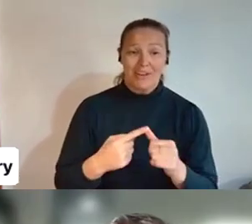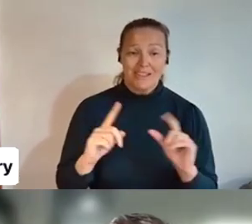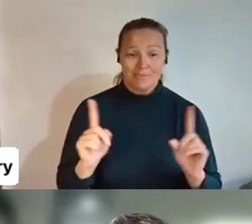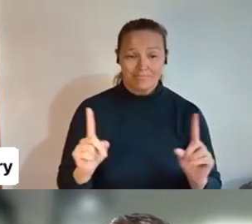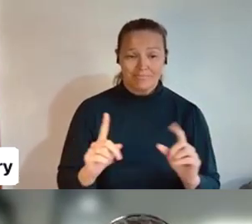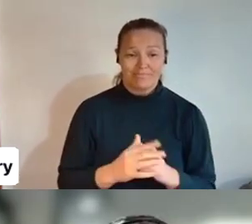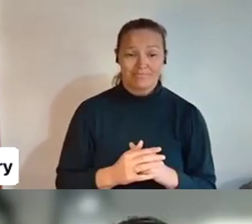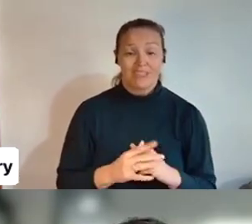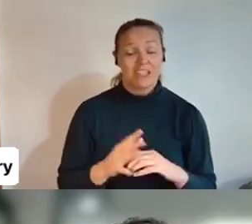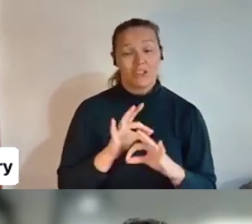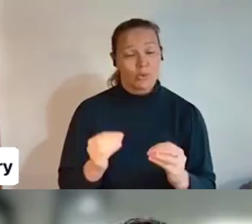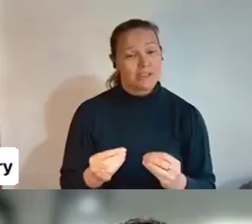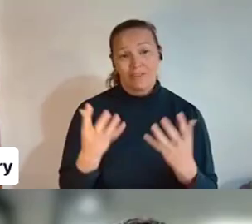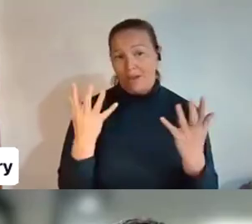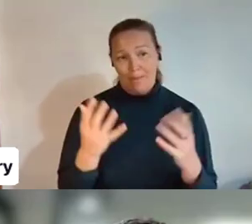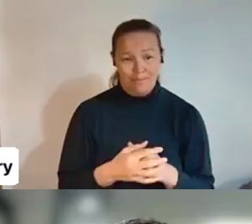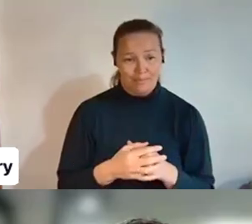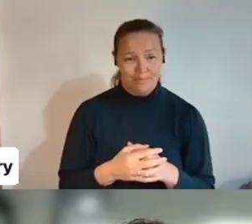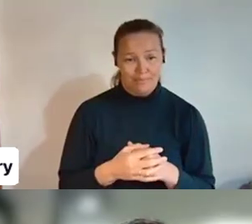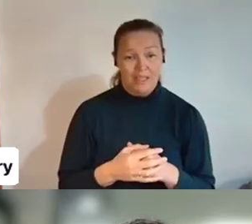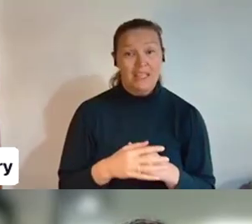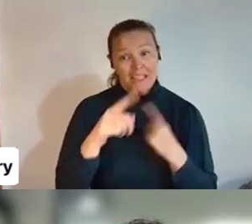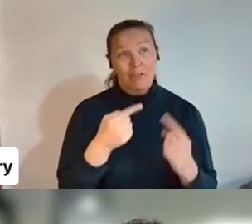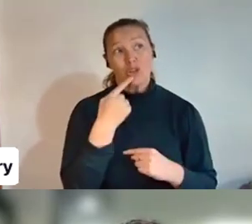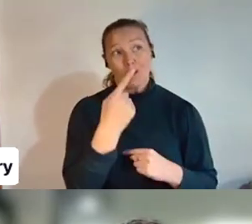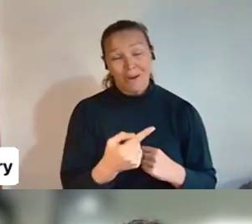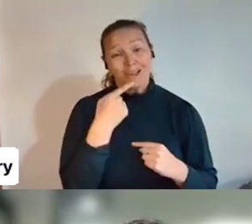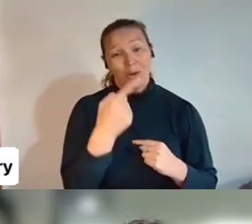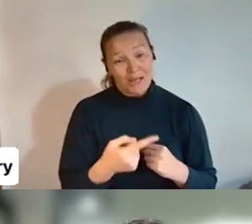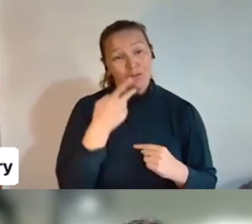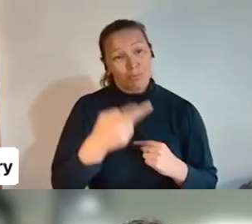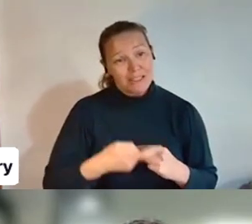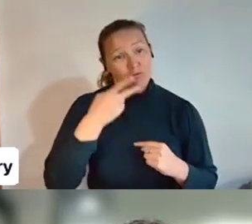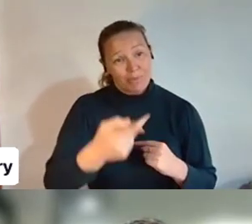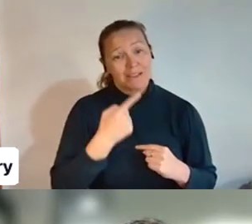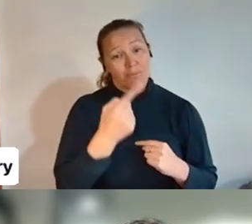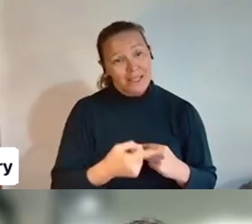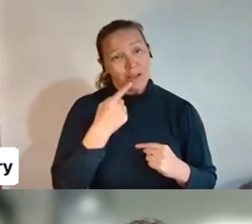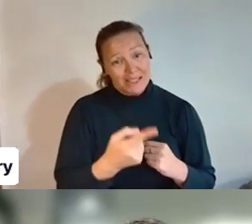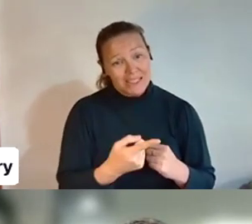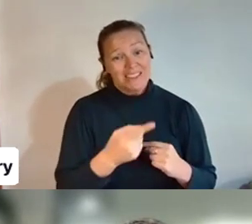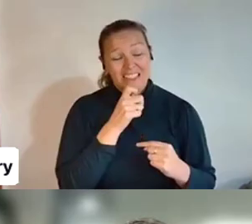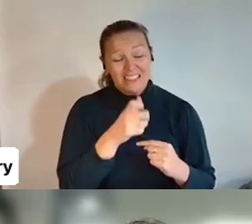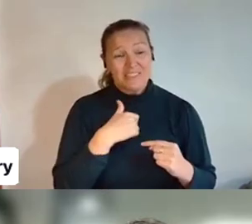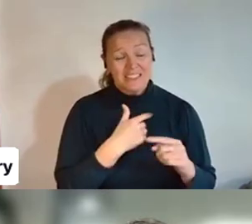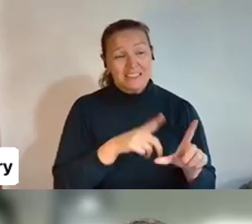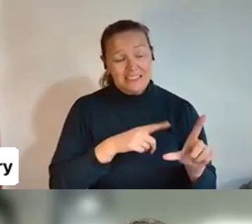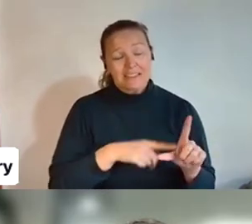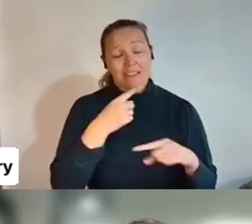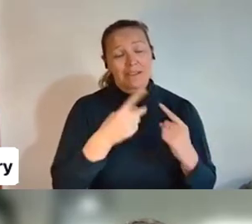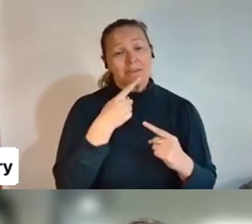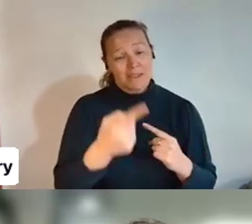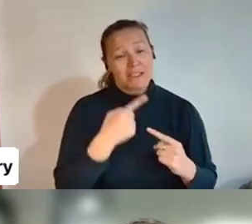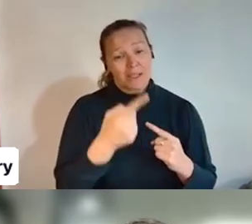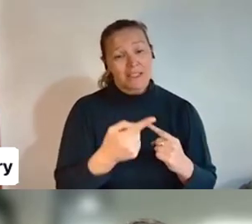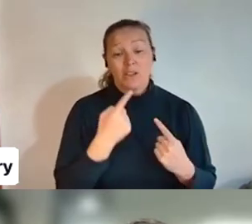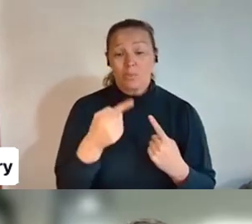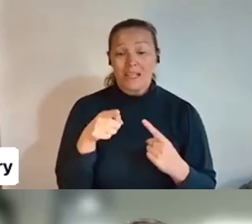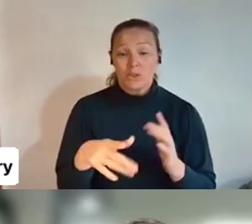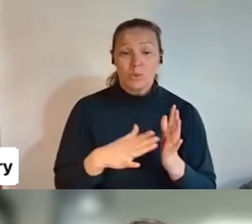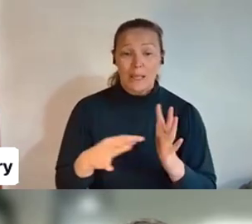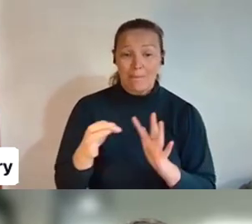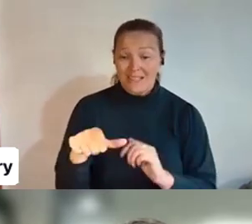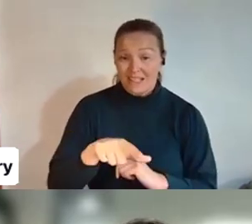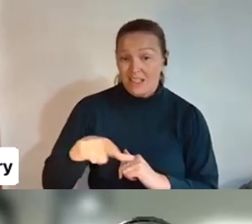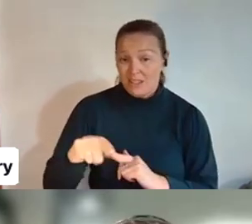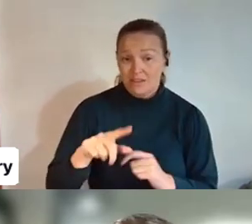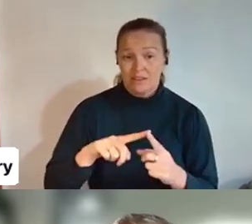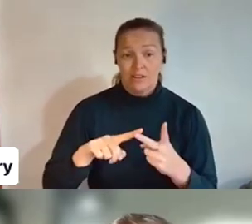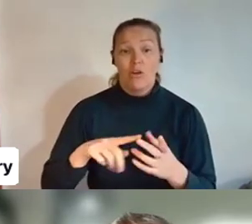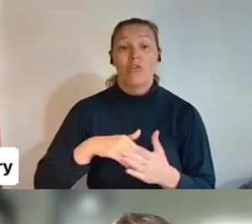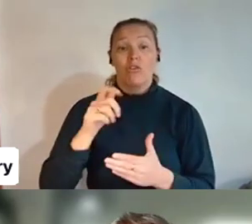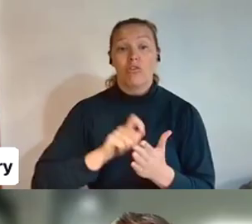up. Keep complaining, even if it takes years. Complain to your MP and vote. Vote for those